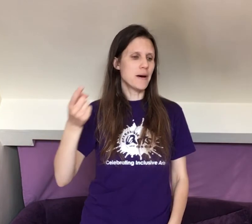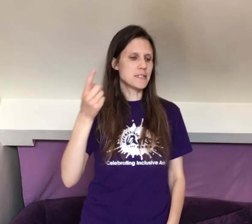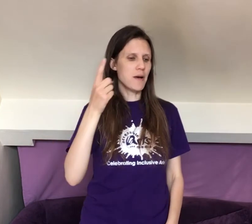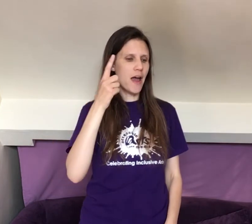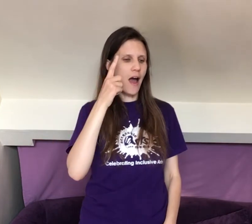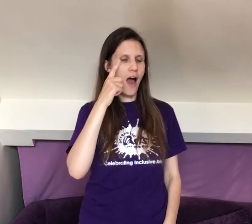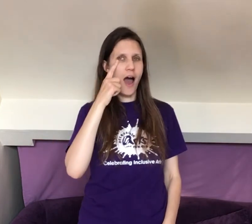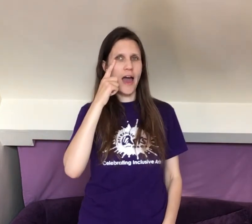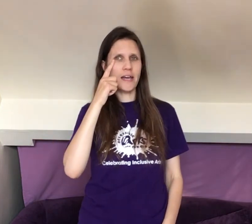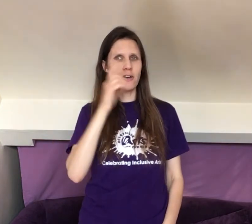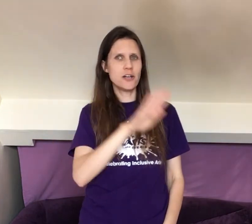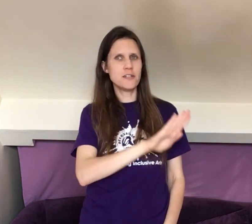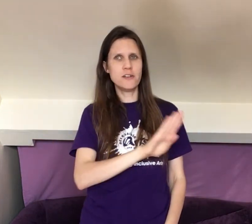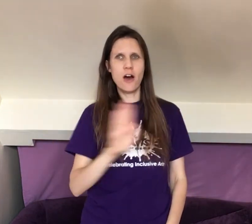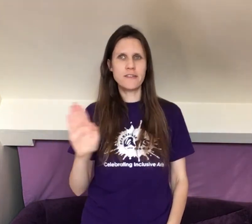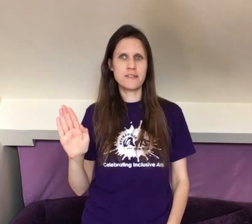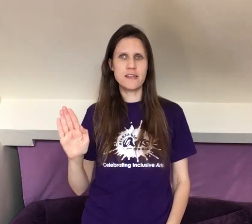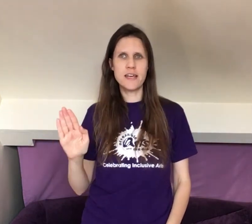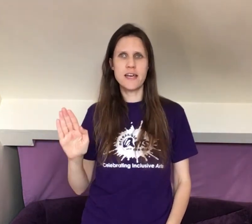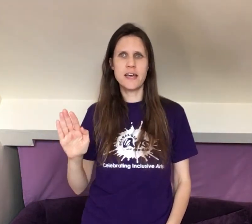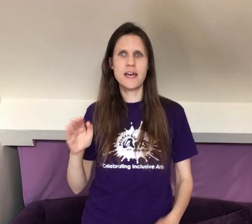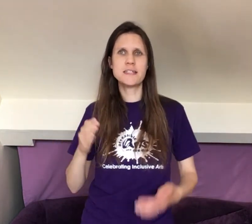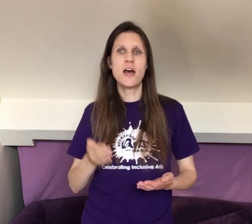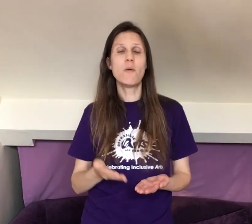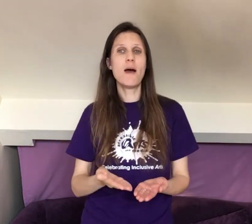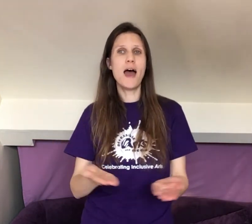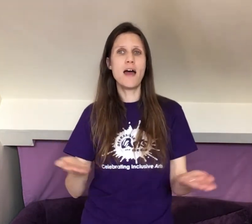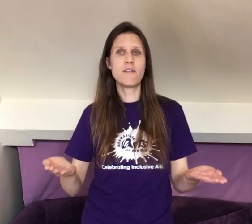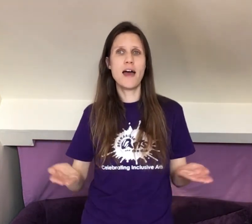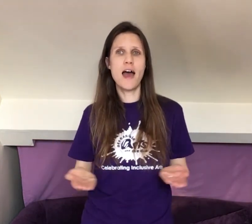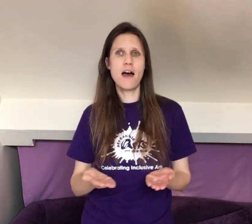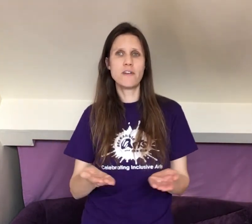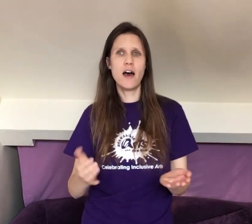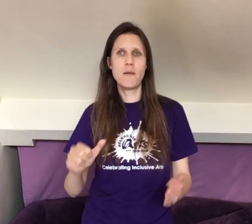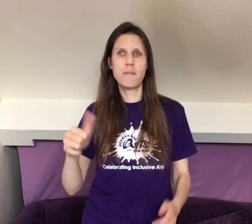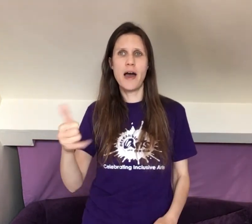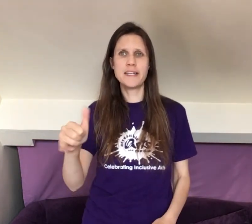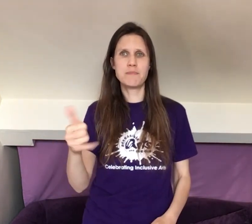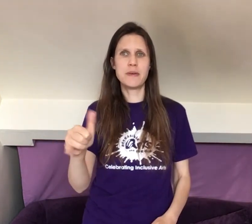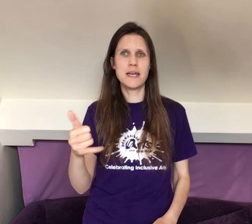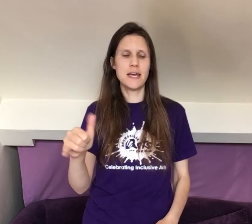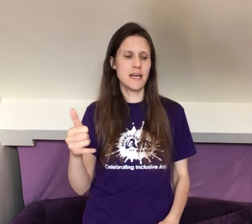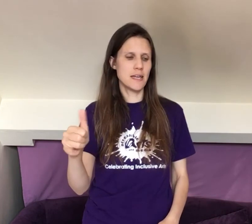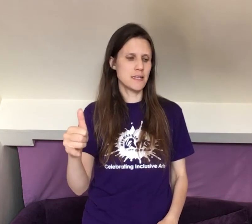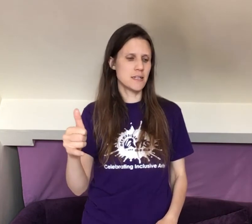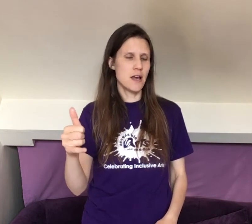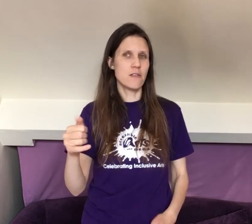But my eye could not see it, wherever might be it.